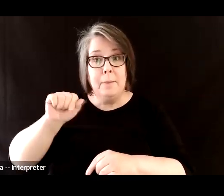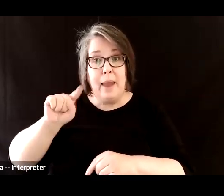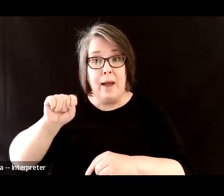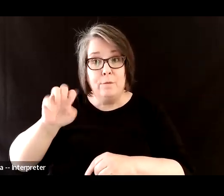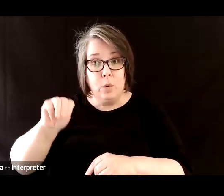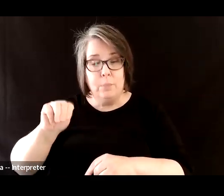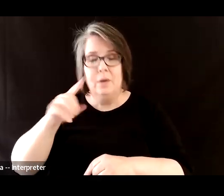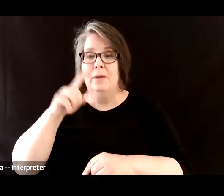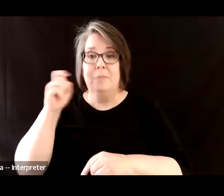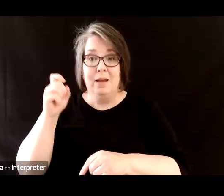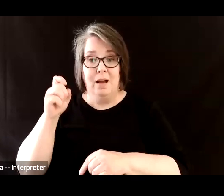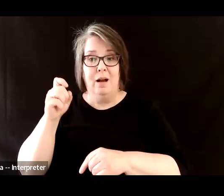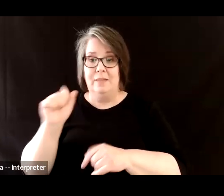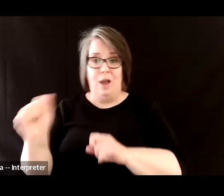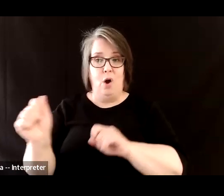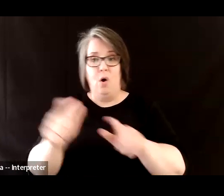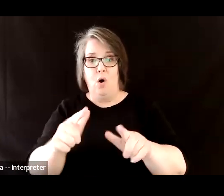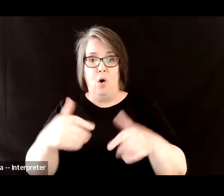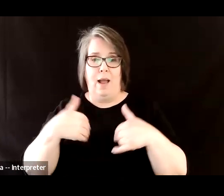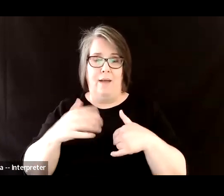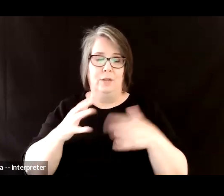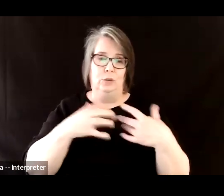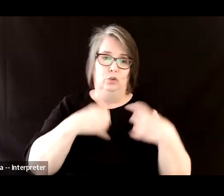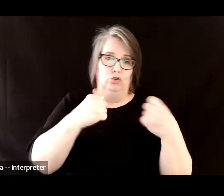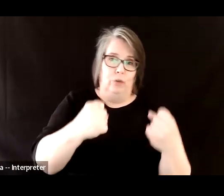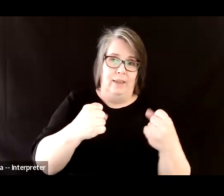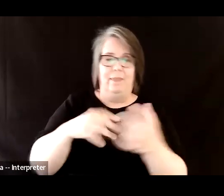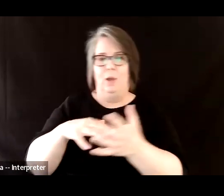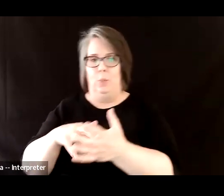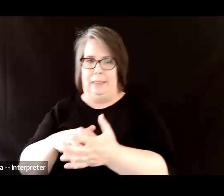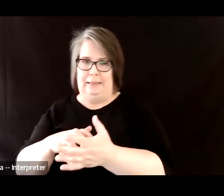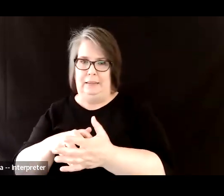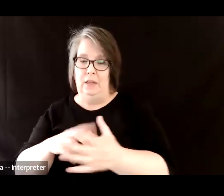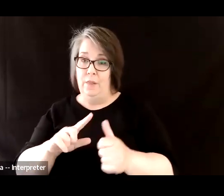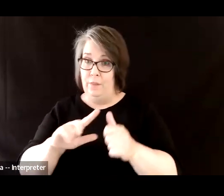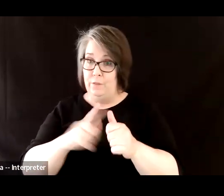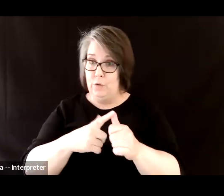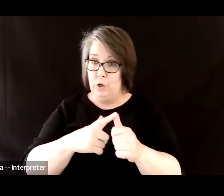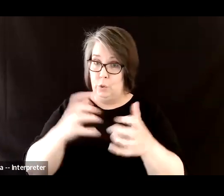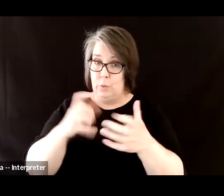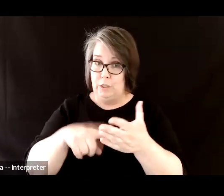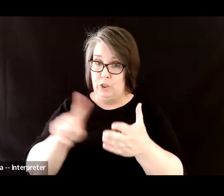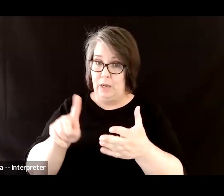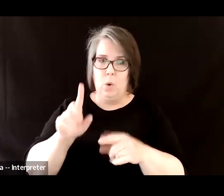they are all going to have their own strengths and weaknesses. The first thing that you want to check his, what are the